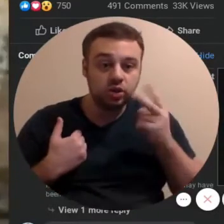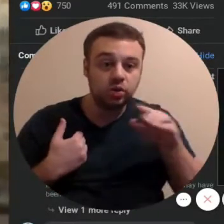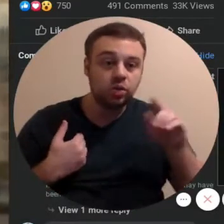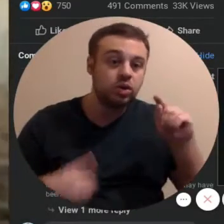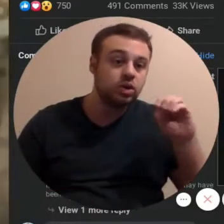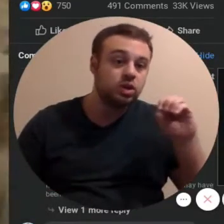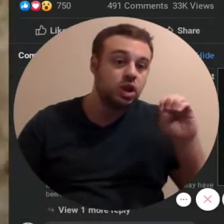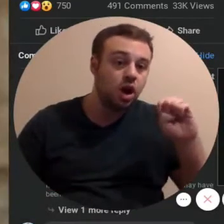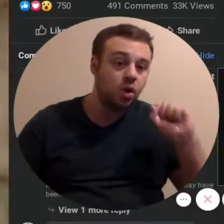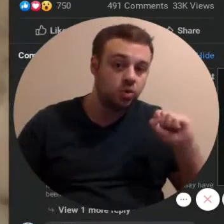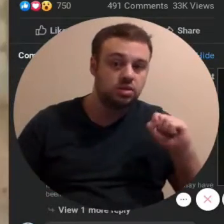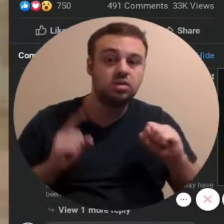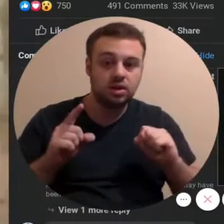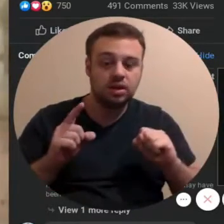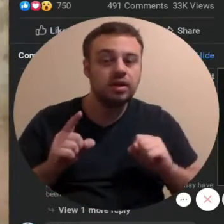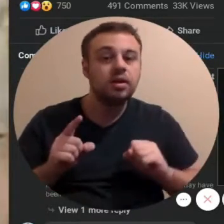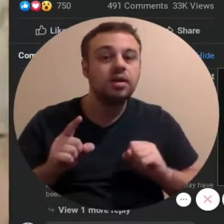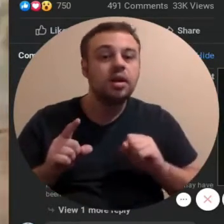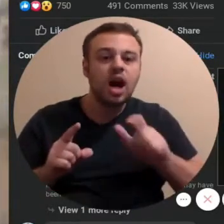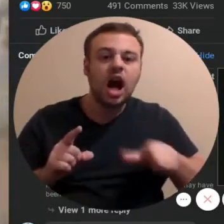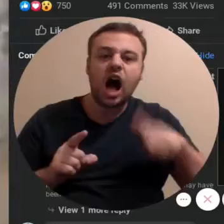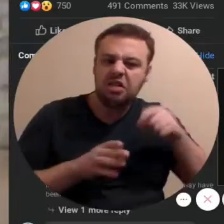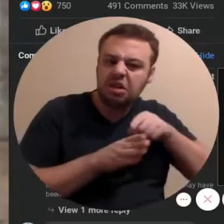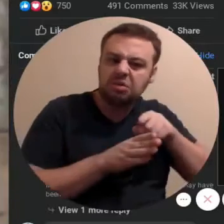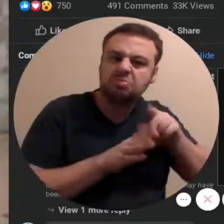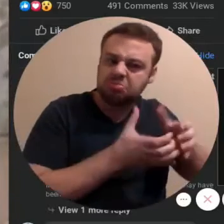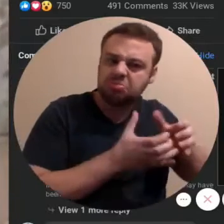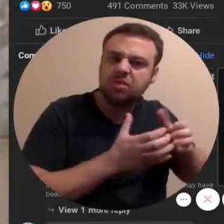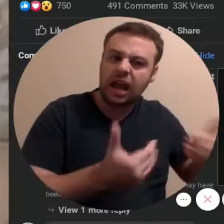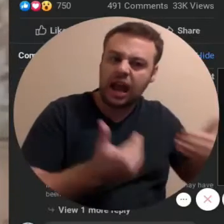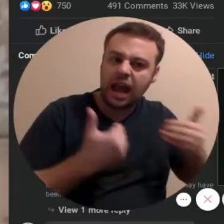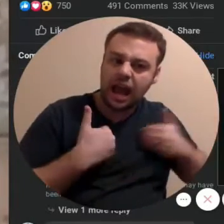Julie: So that means he has three toes on his legs, and two toes on his arms.